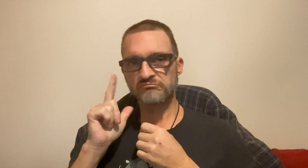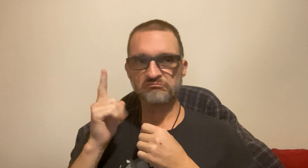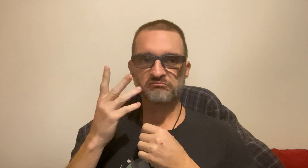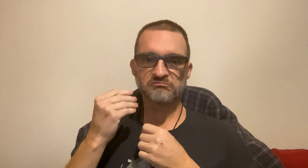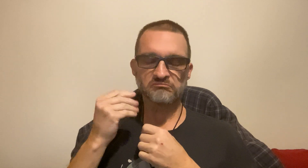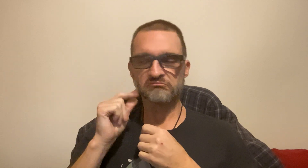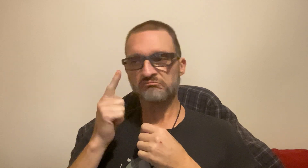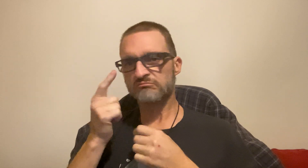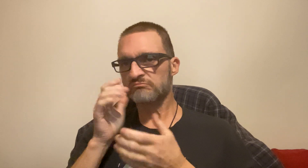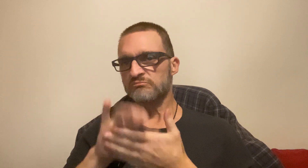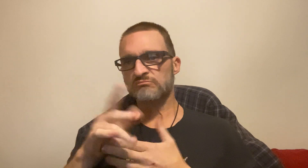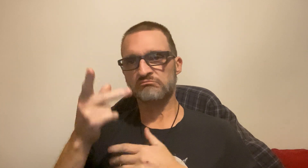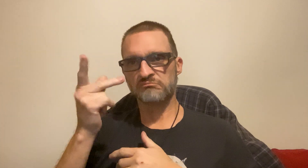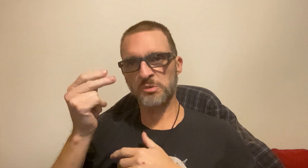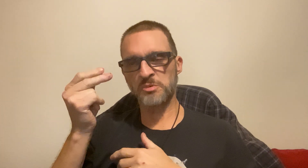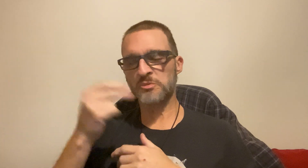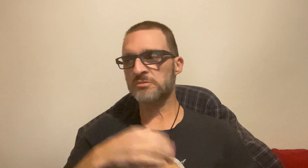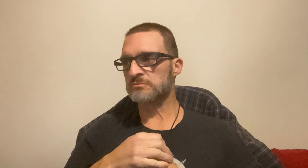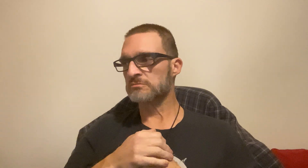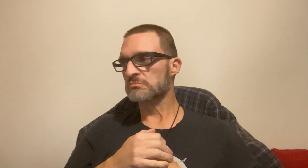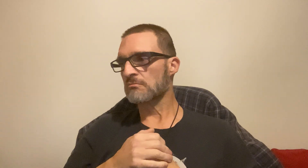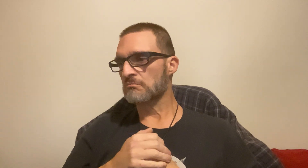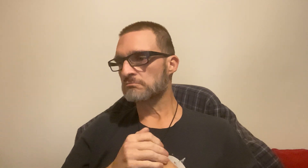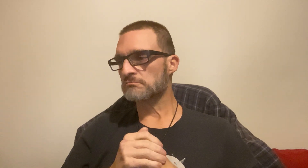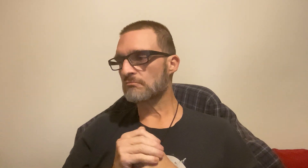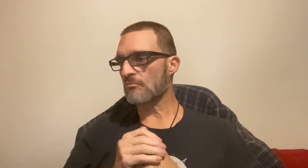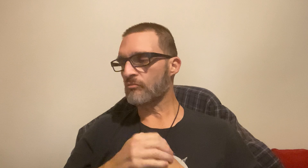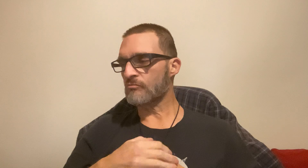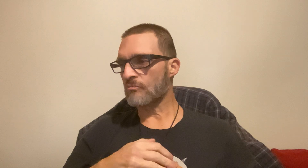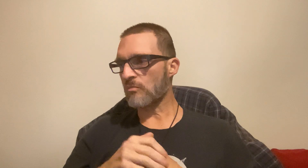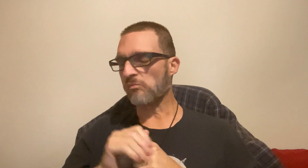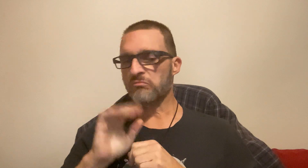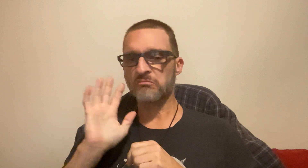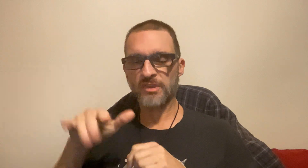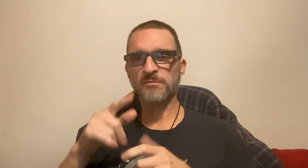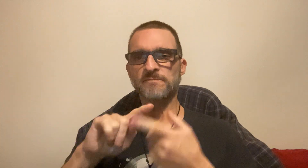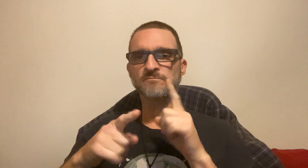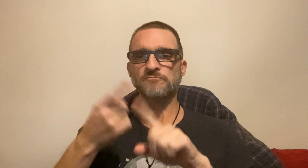I slept for a bit then woke up then back to sleep then awake again. My wife was already knocked out asleep.